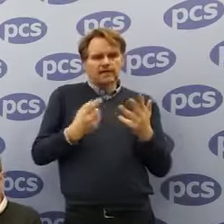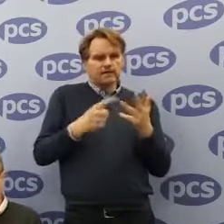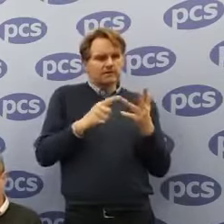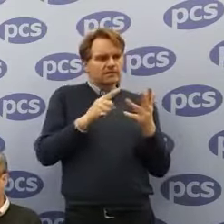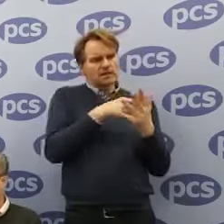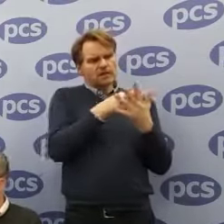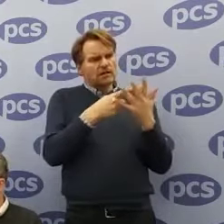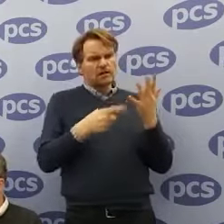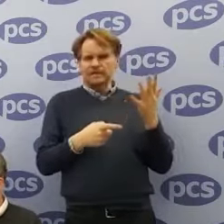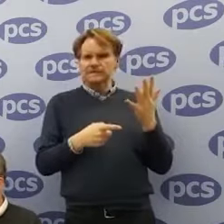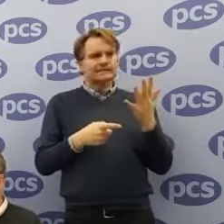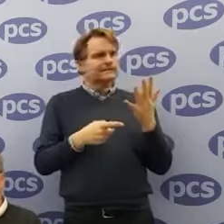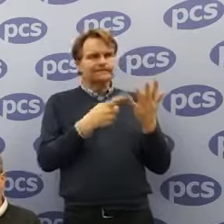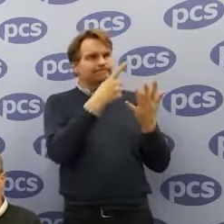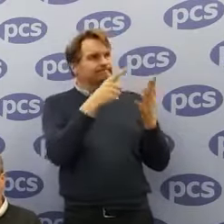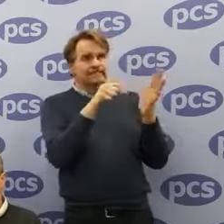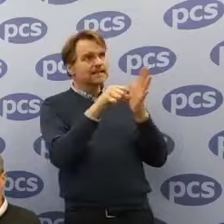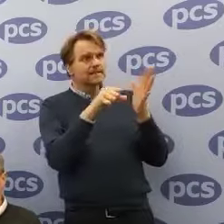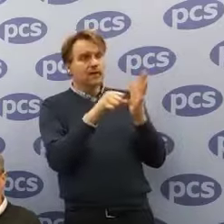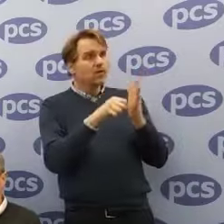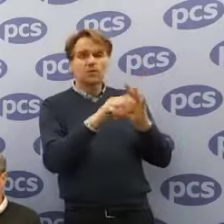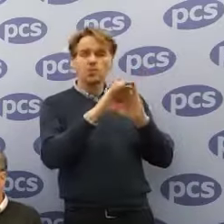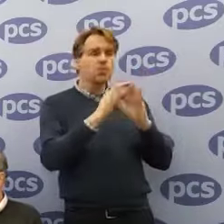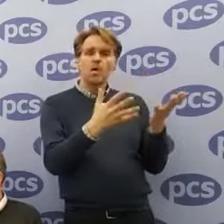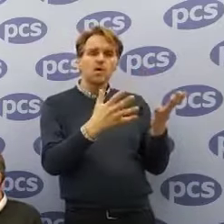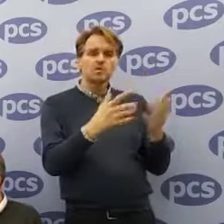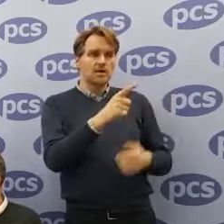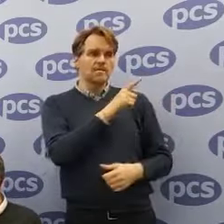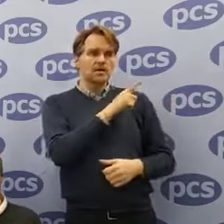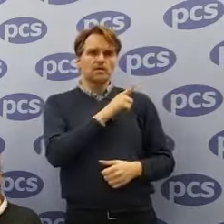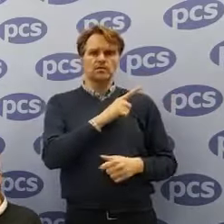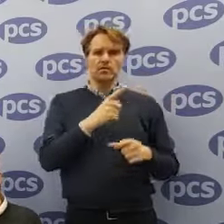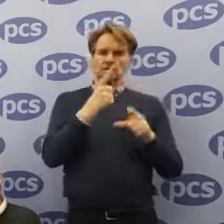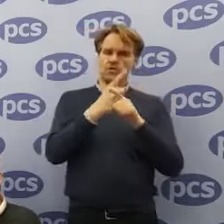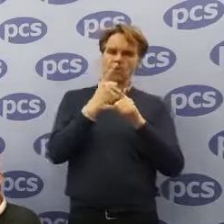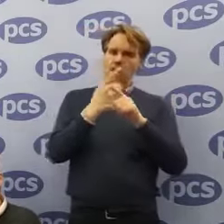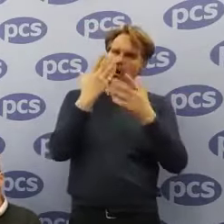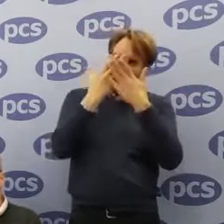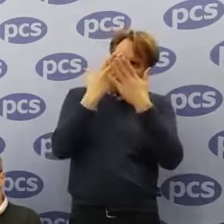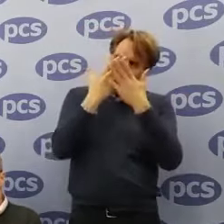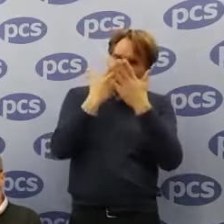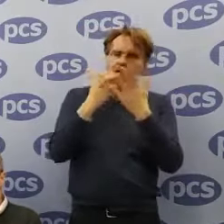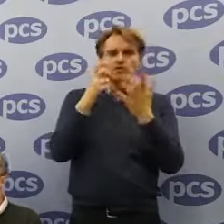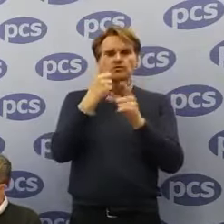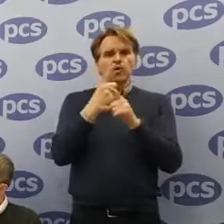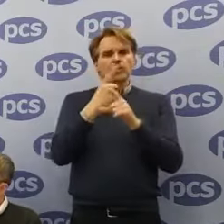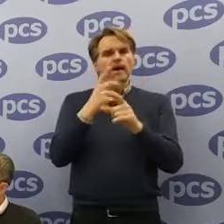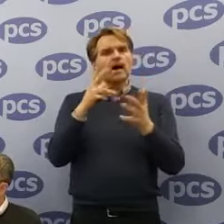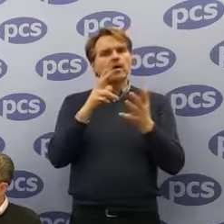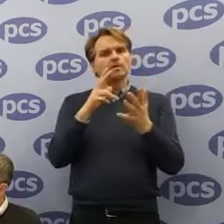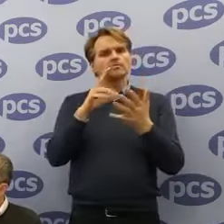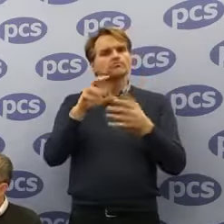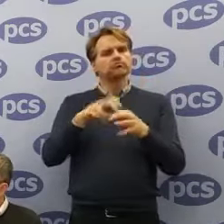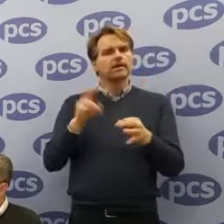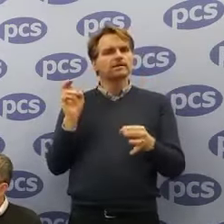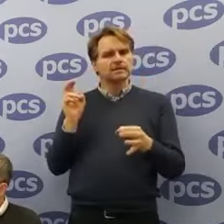get anyone to engage on that at the moment because of the national obsession that is Brexit. So we haven't had the talks to date that